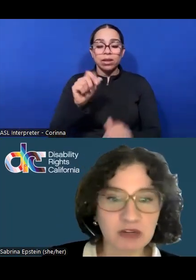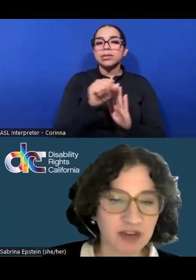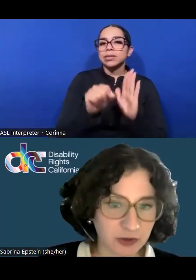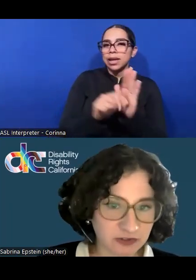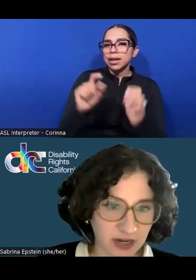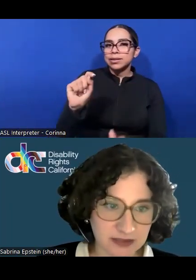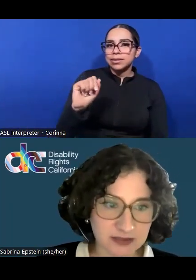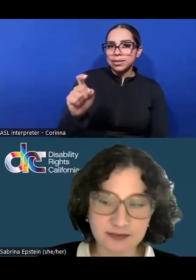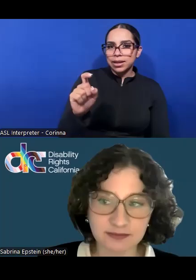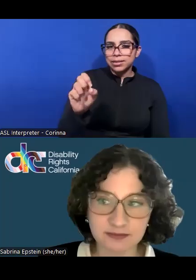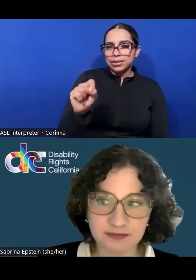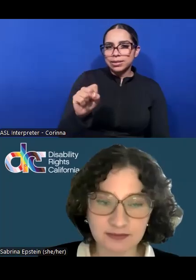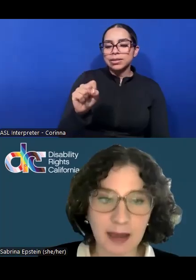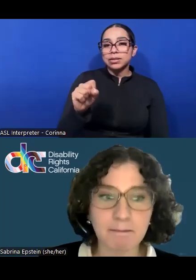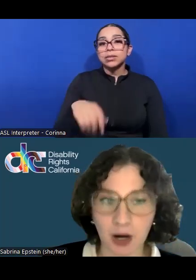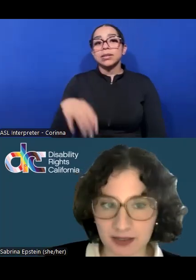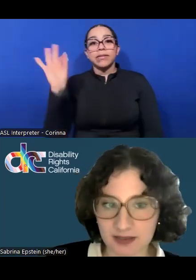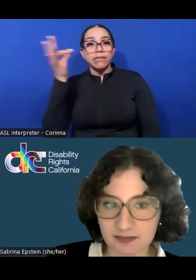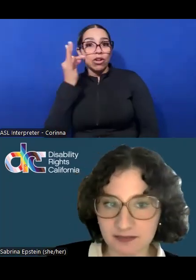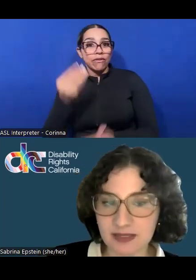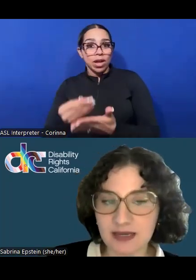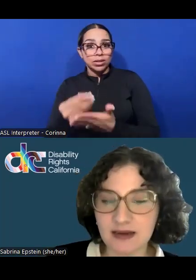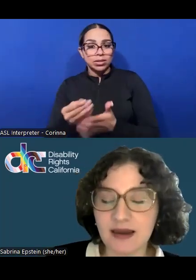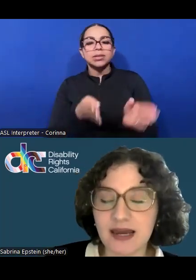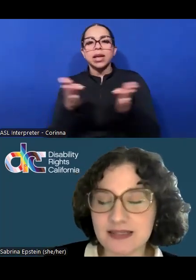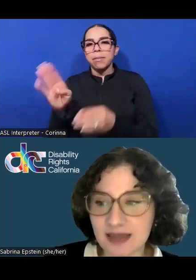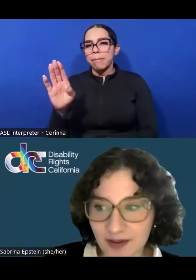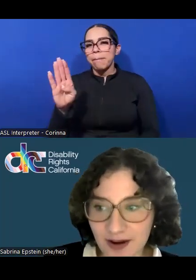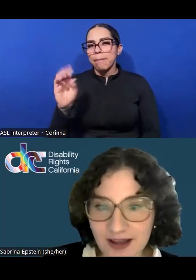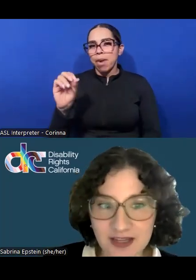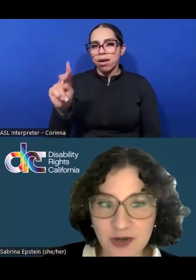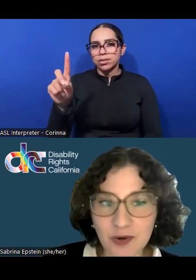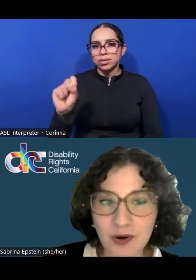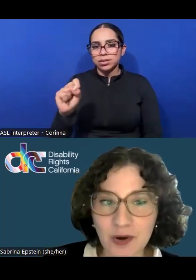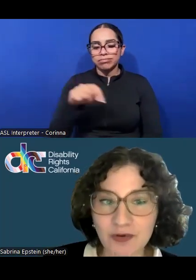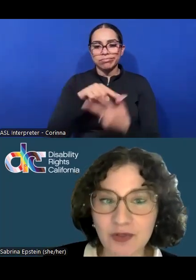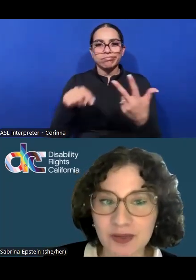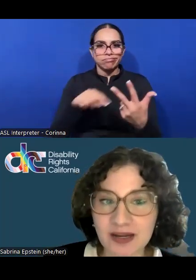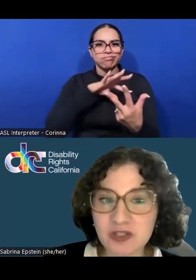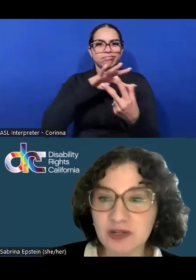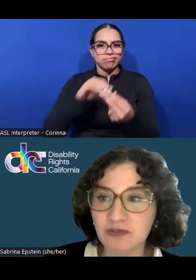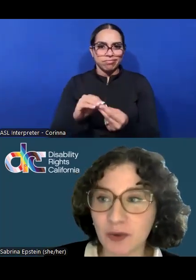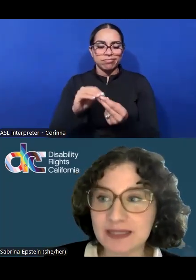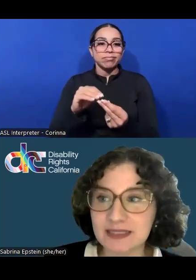federal funds and bonds. And together, they total over $346